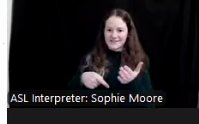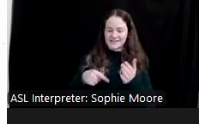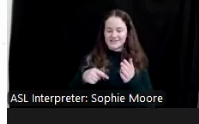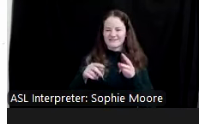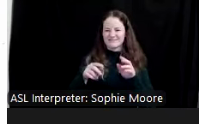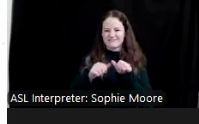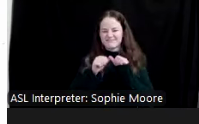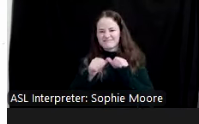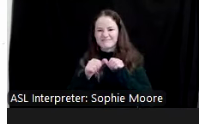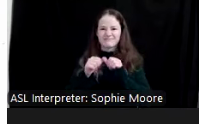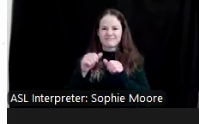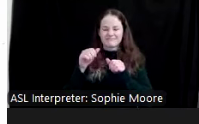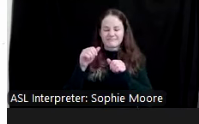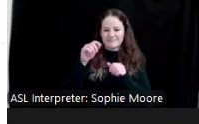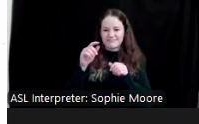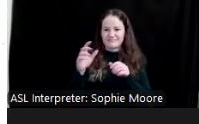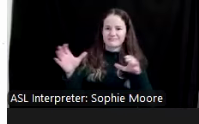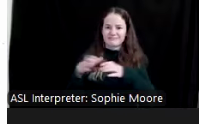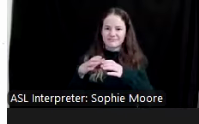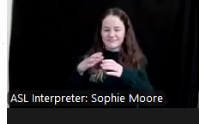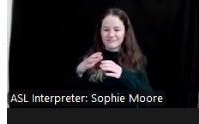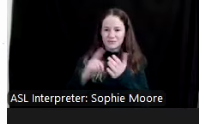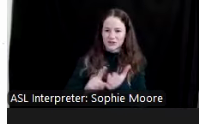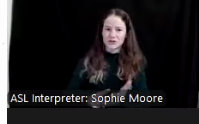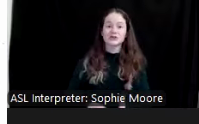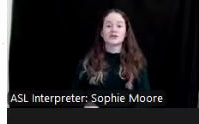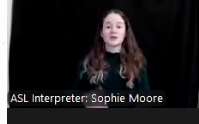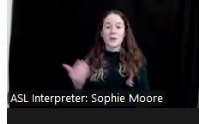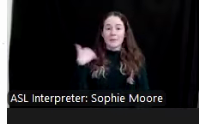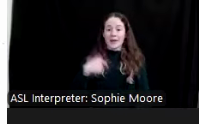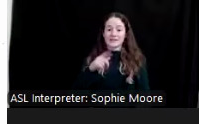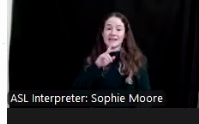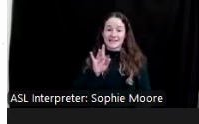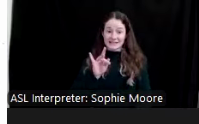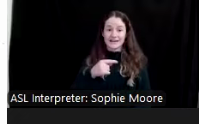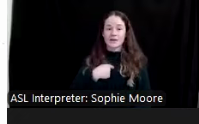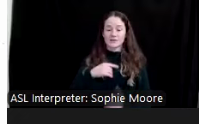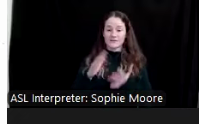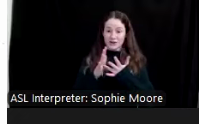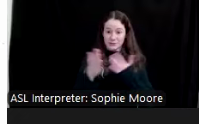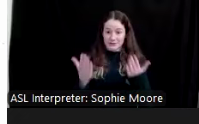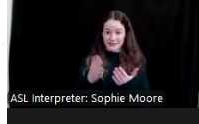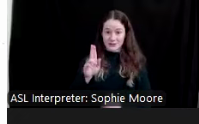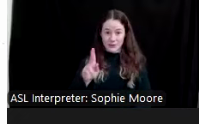something at the activity center here. I went, it was a wheelchair basketball tournament and this was 1991,